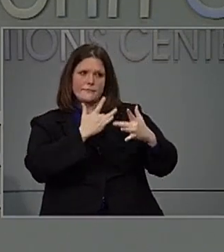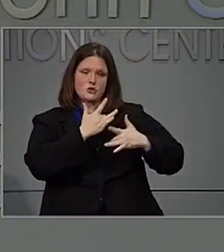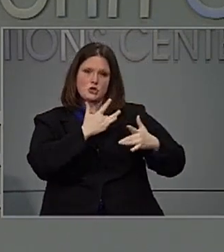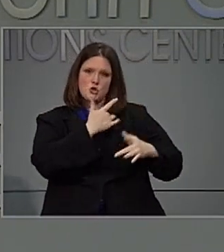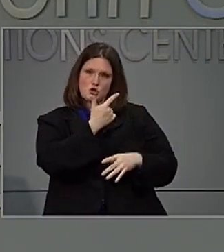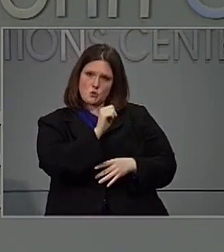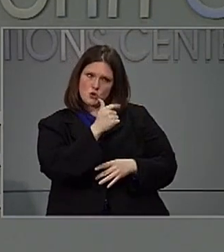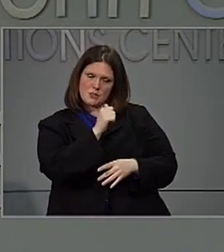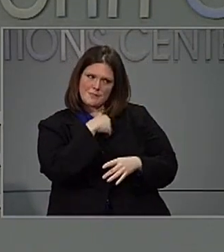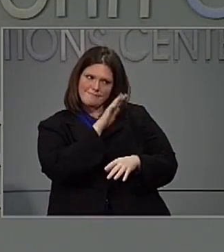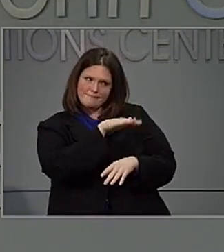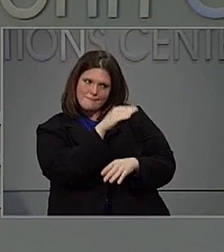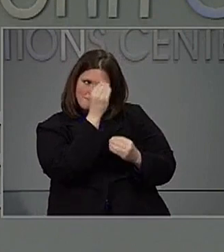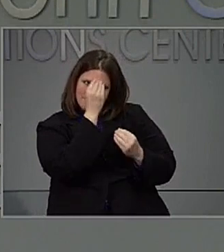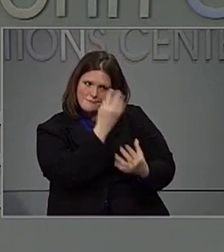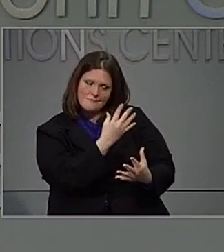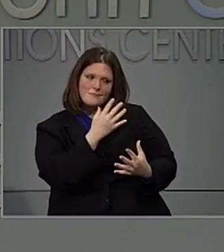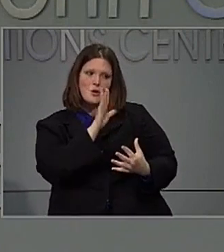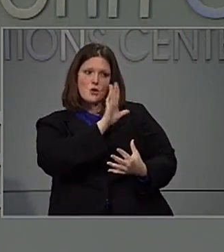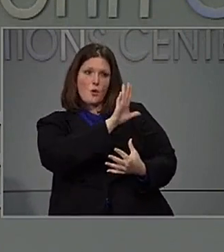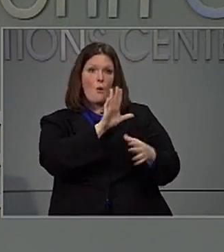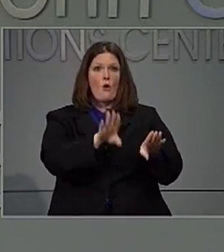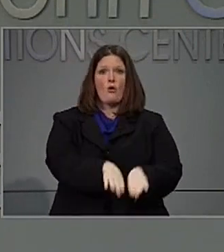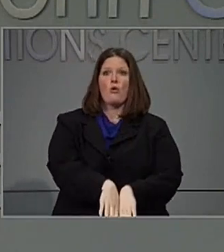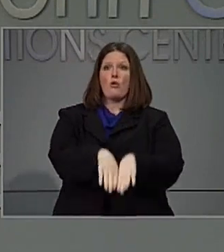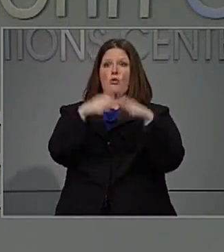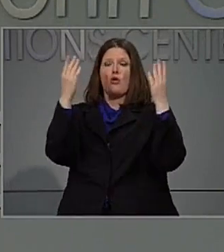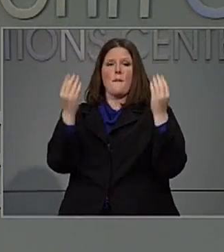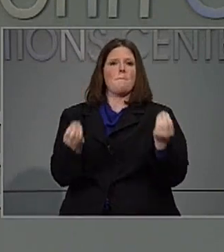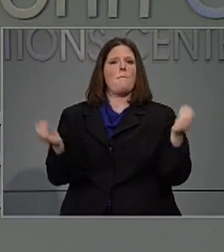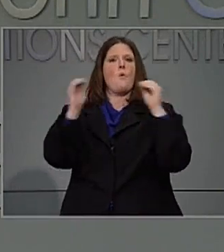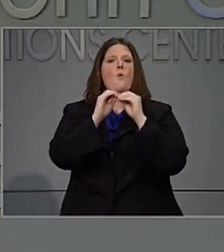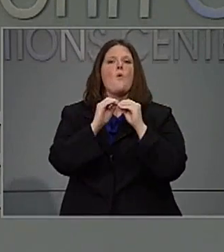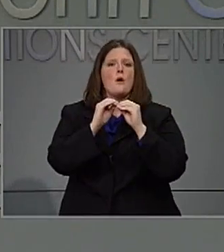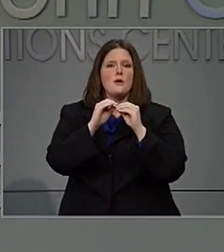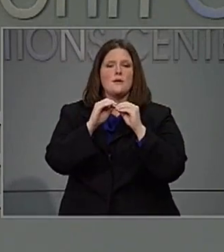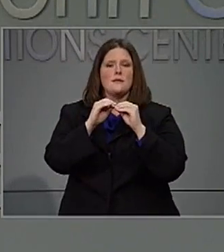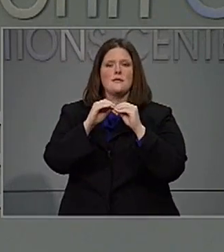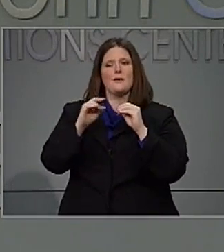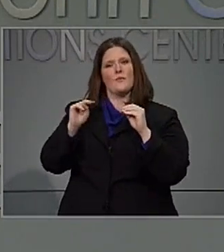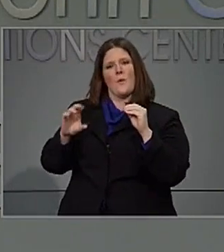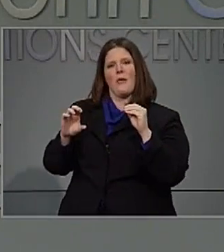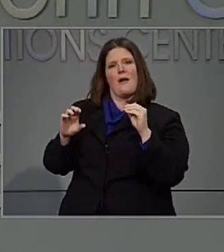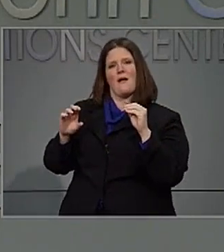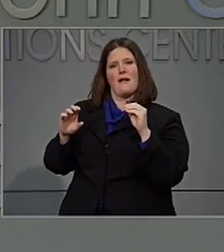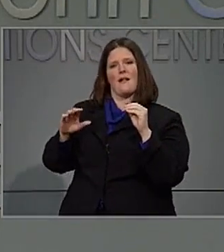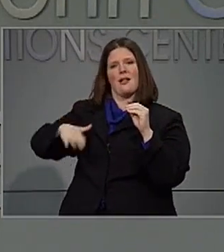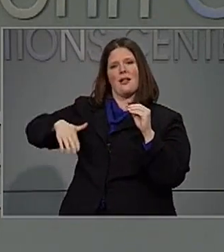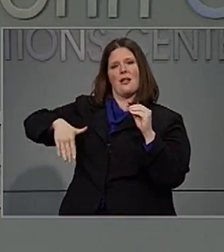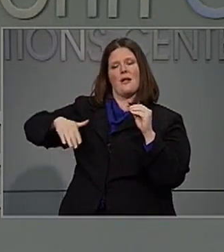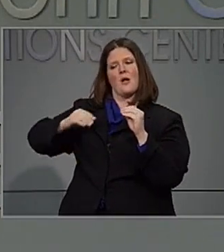BOUNDARIES, AND I HAVE EXPRESSED MY CONCERNS TO THE